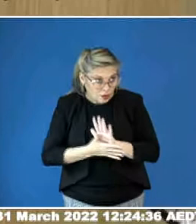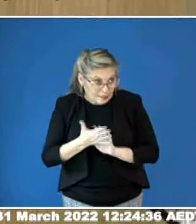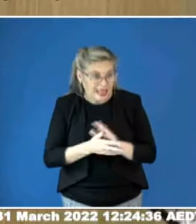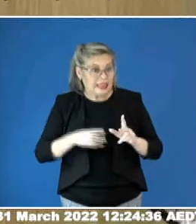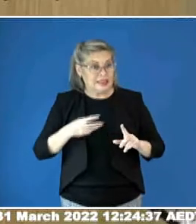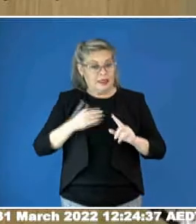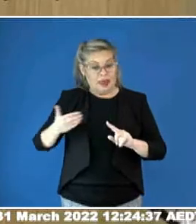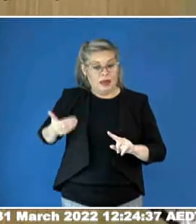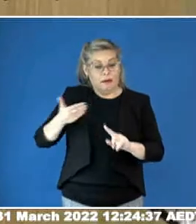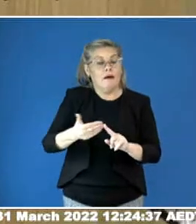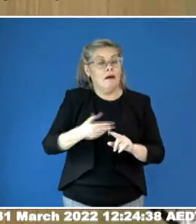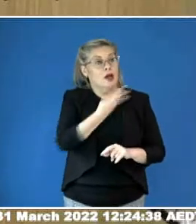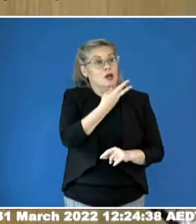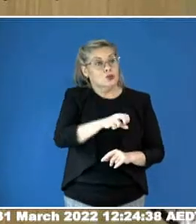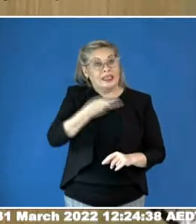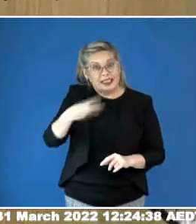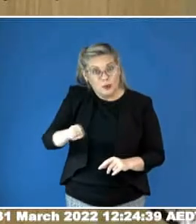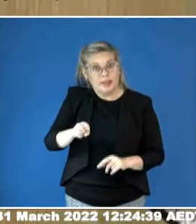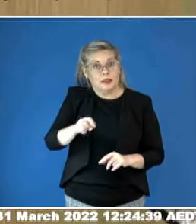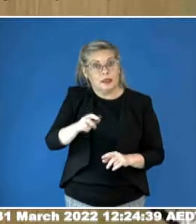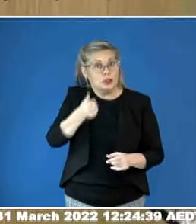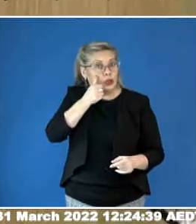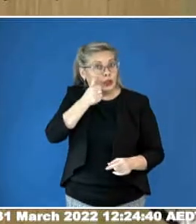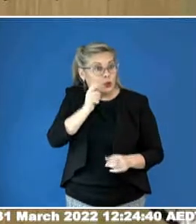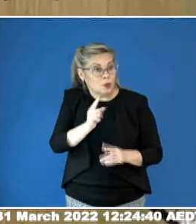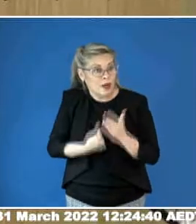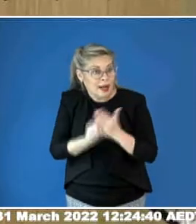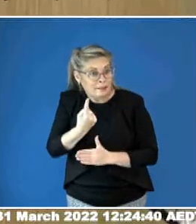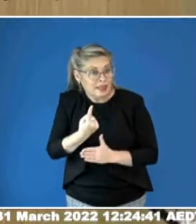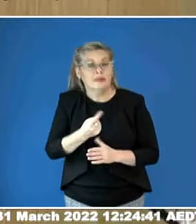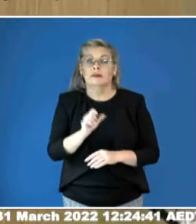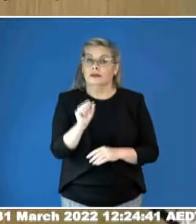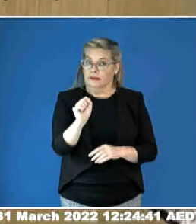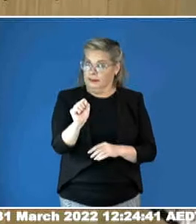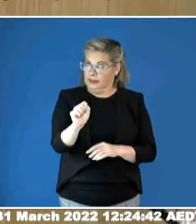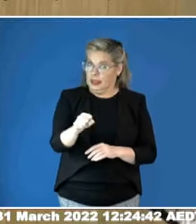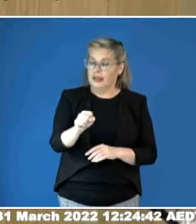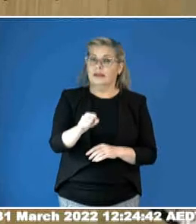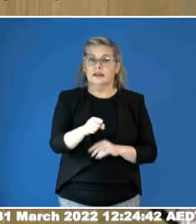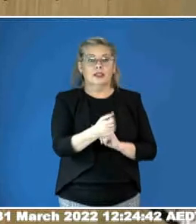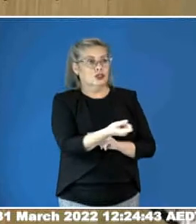She was and copied into the email requesting the outcome.